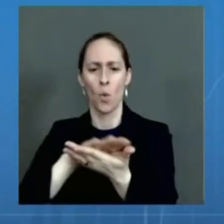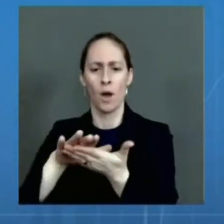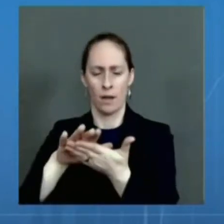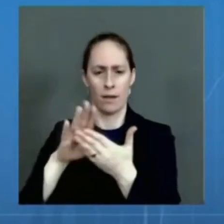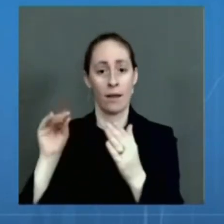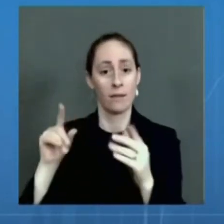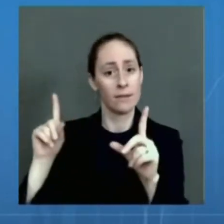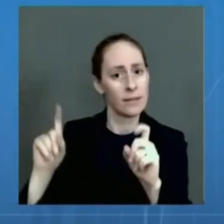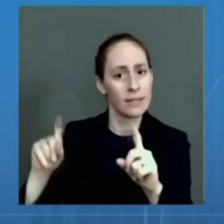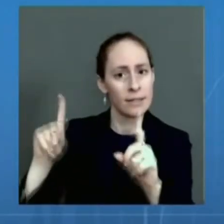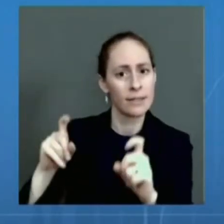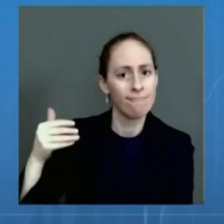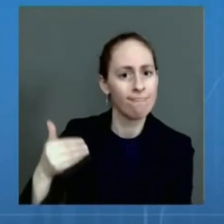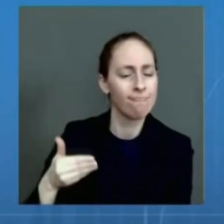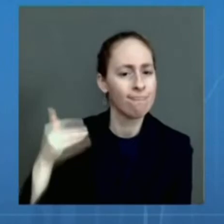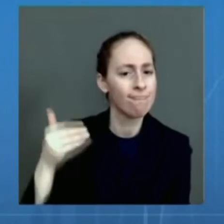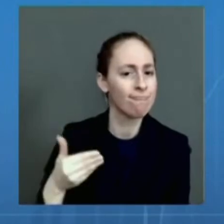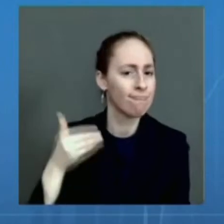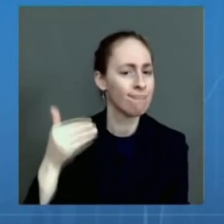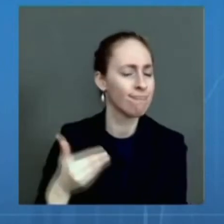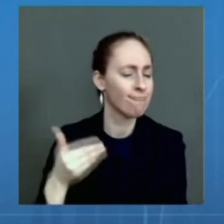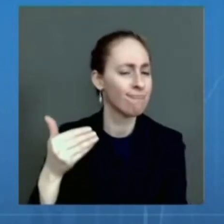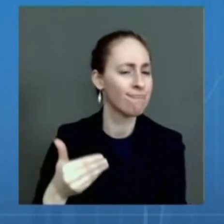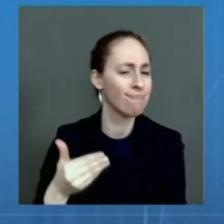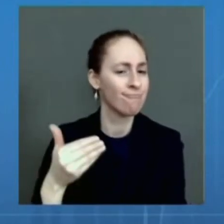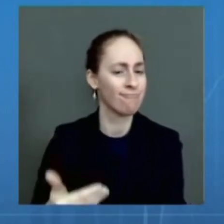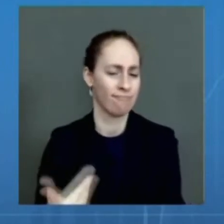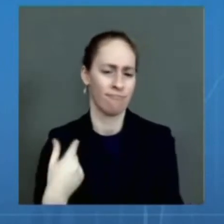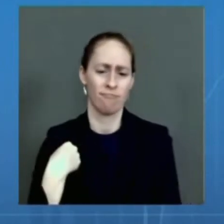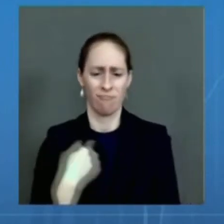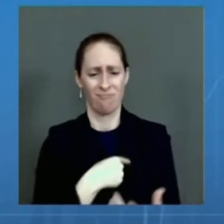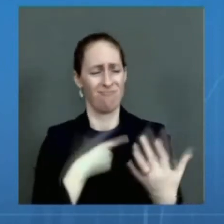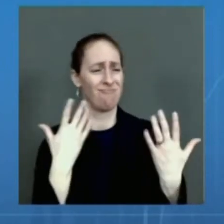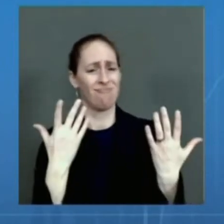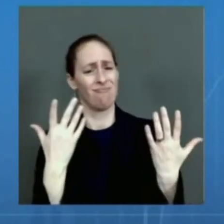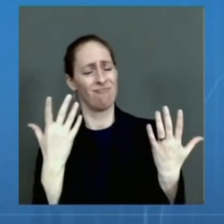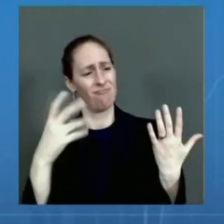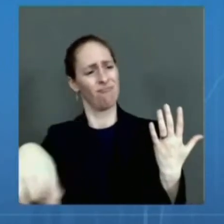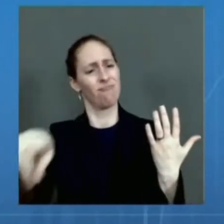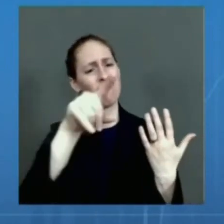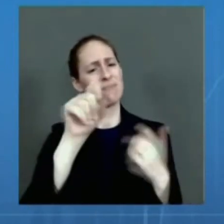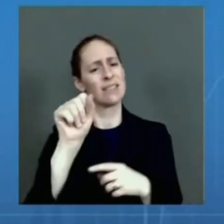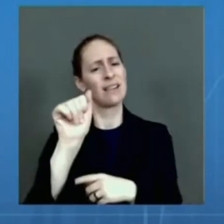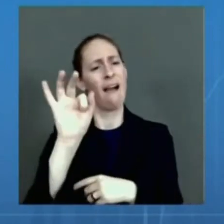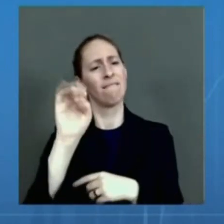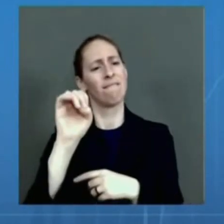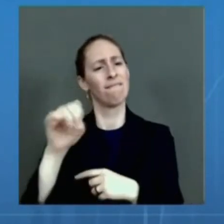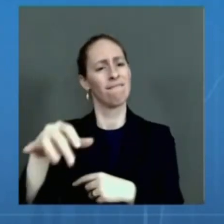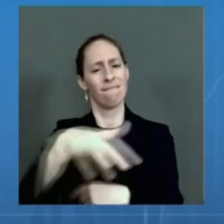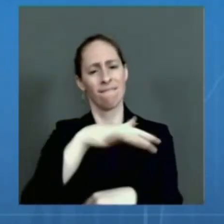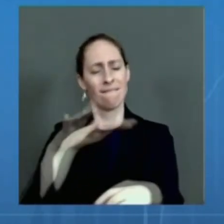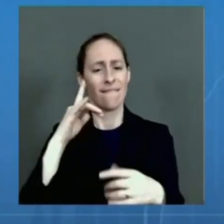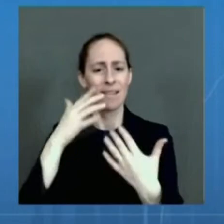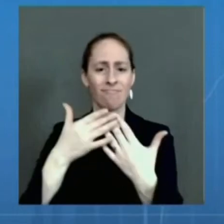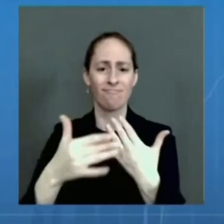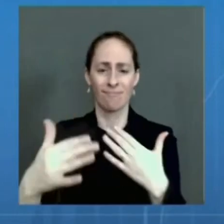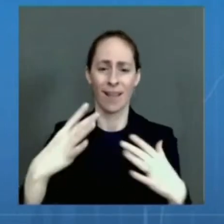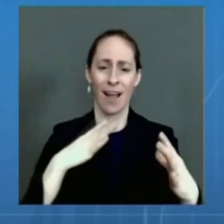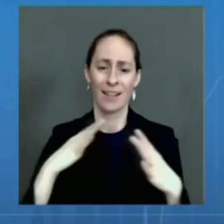WE KNOW THAT THE STRATEGIES WORK AND WILL HELP TO KEEP YOU AND YOUR LOVED ONE SAFE AND HEALTHY THIS HOLIDAY SEASON.